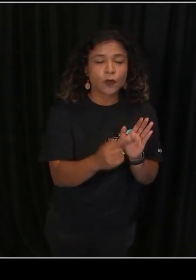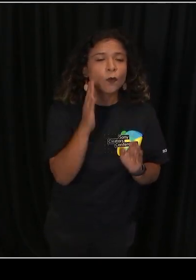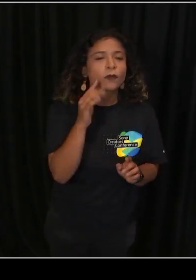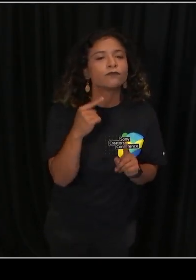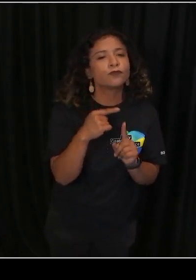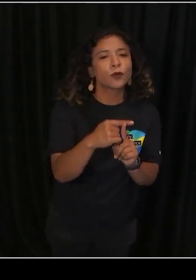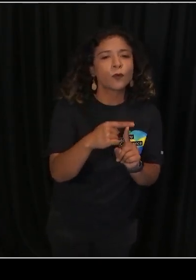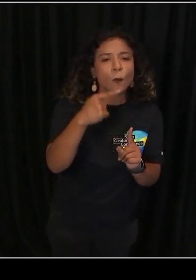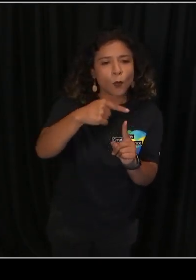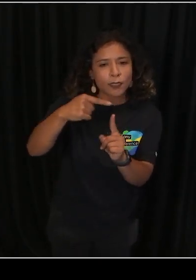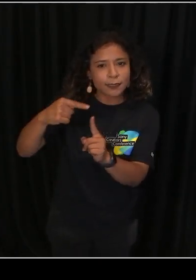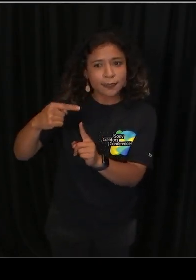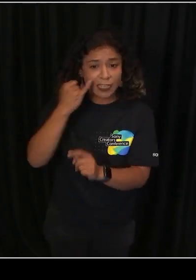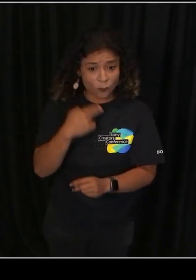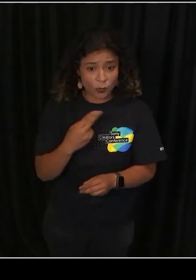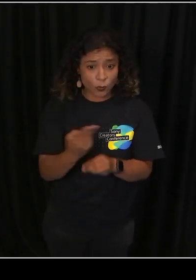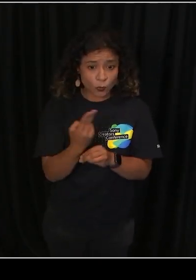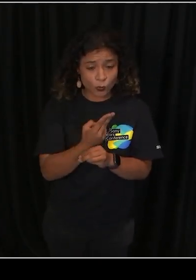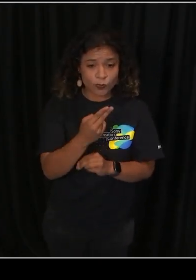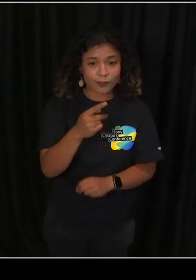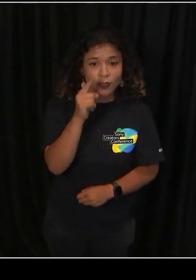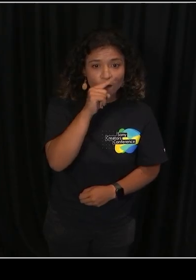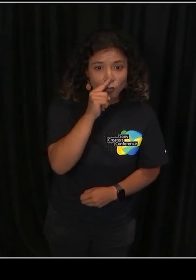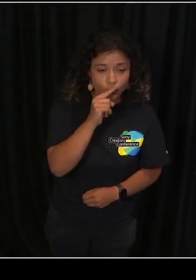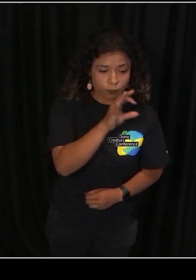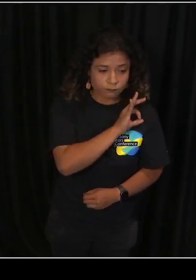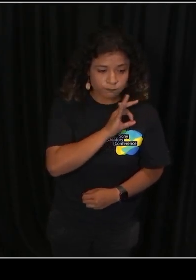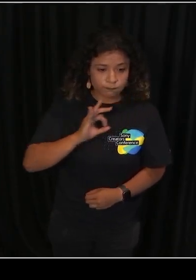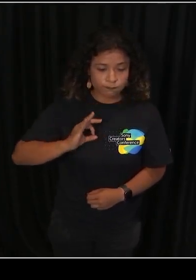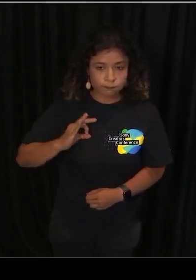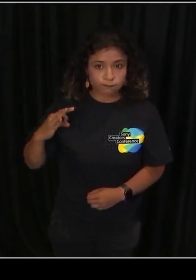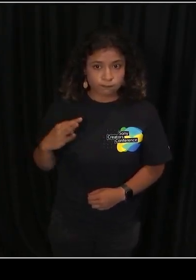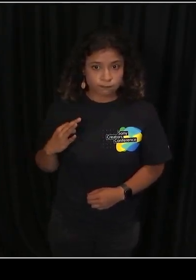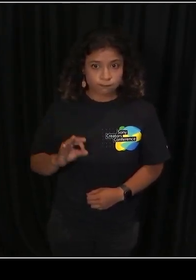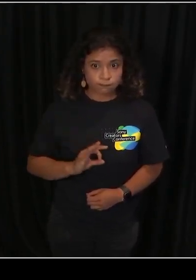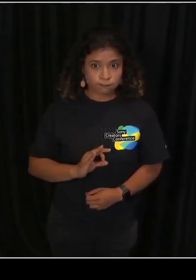Then the using a virtual point, the user can purchase any digital item.